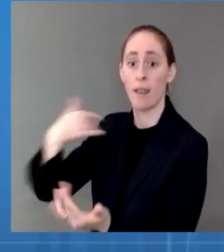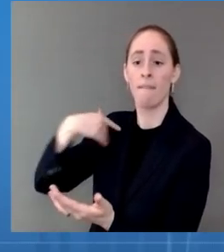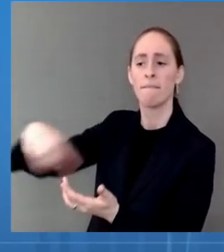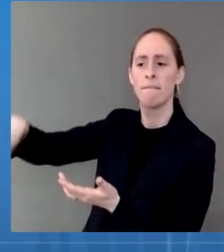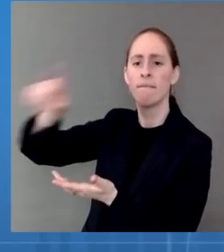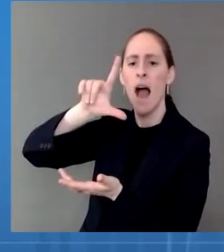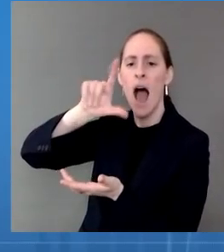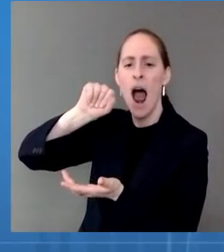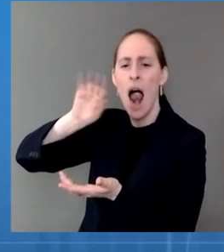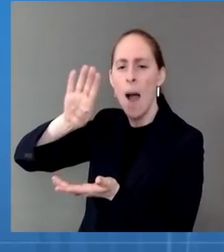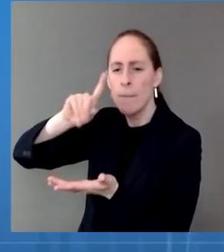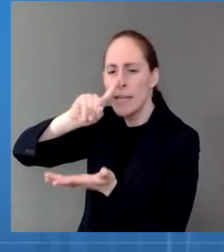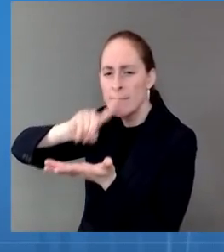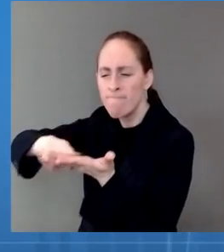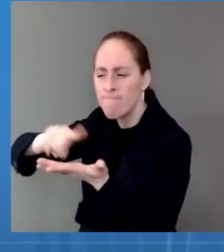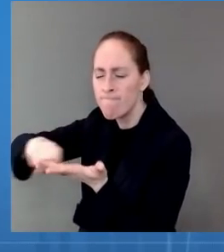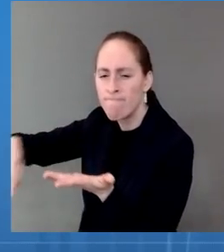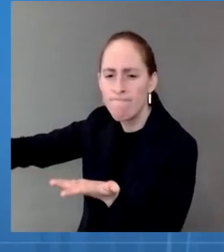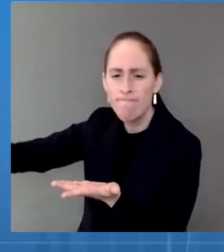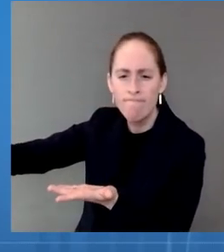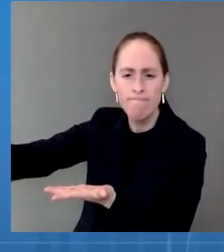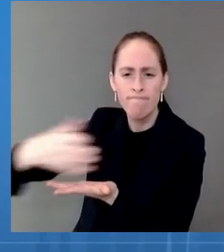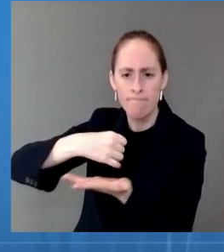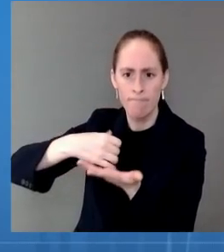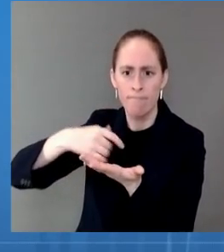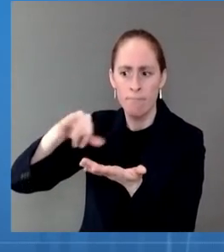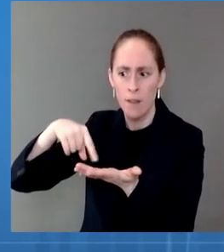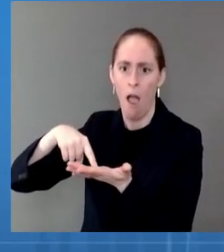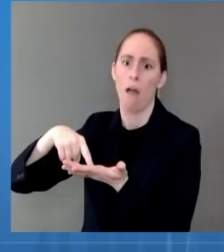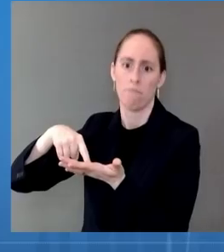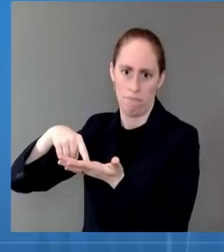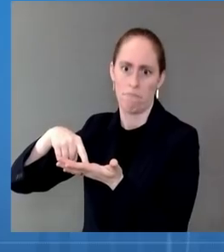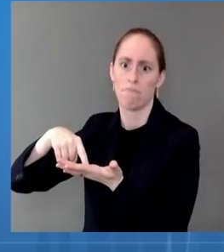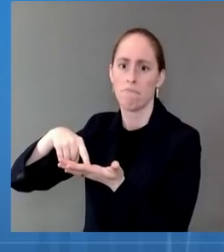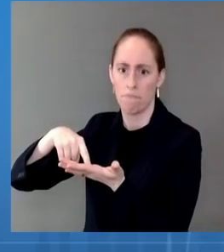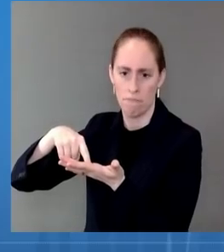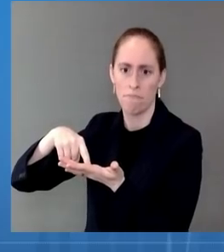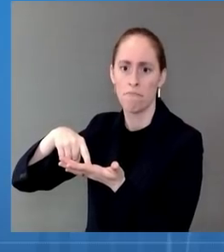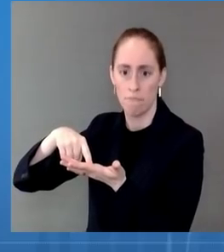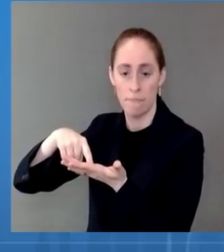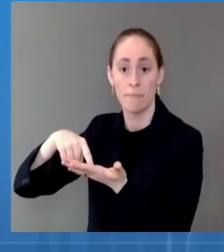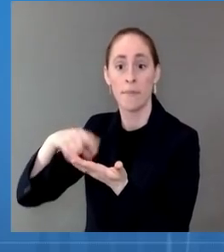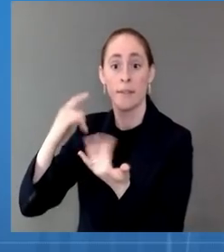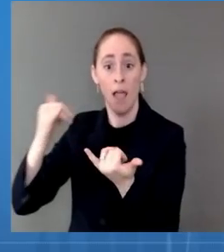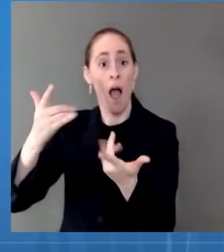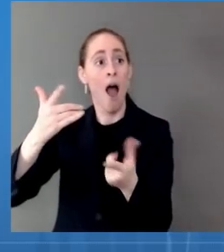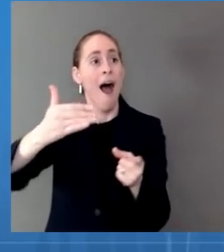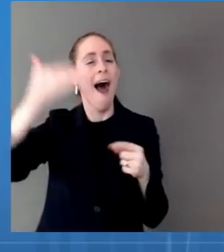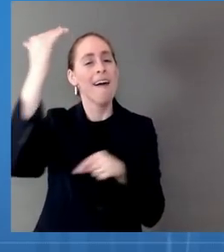They don't always reliably predict, and one point that is critical is that we measure